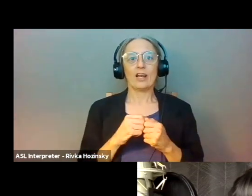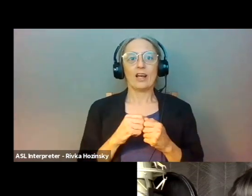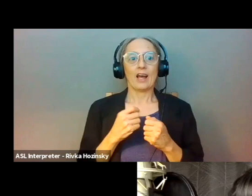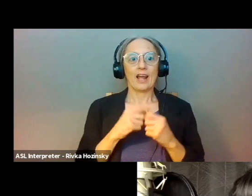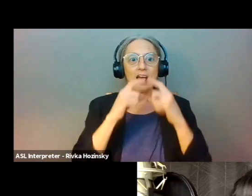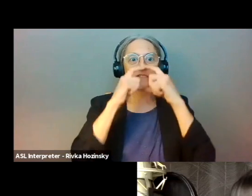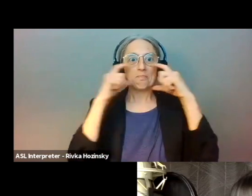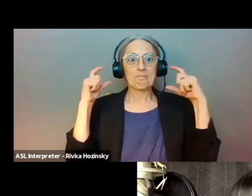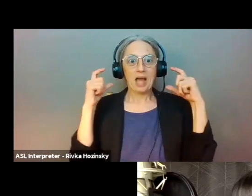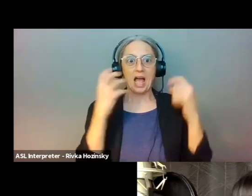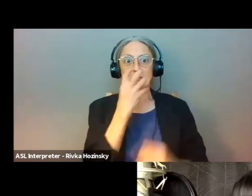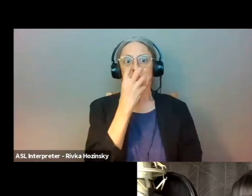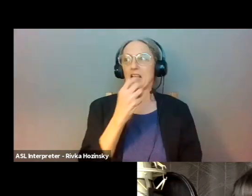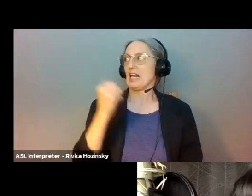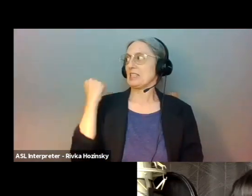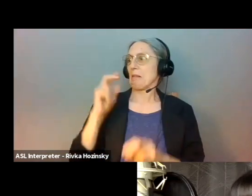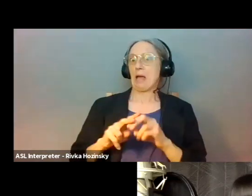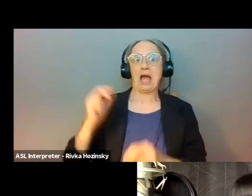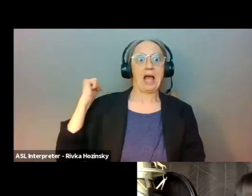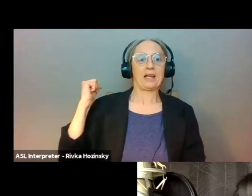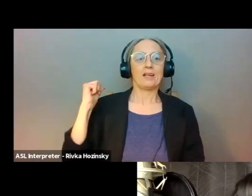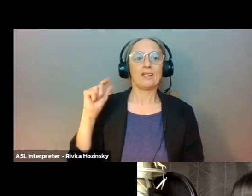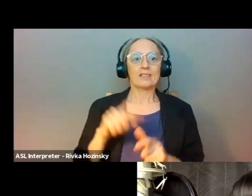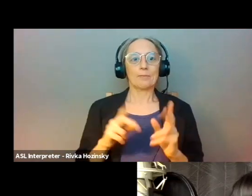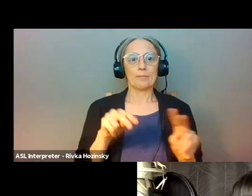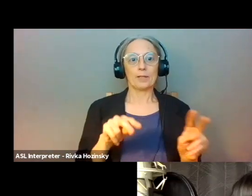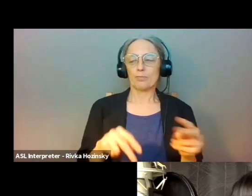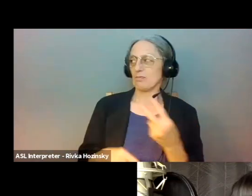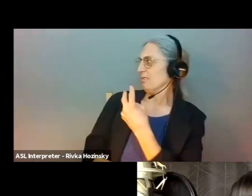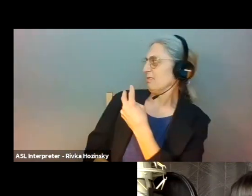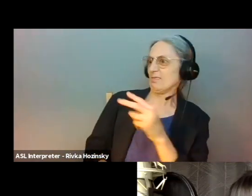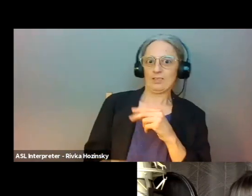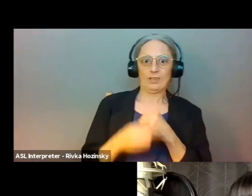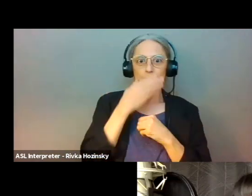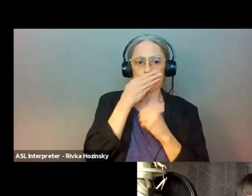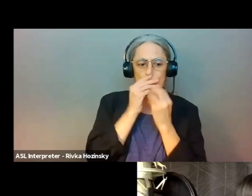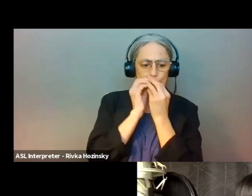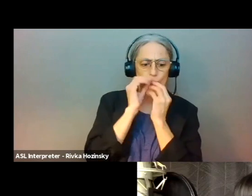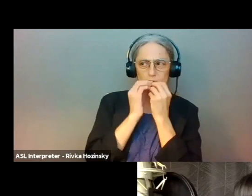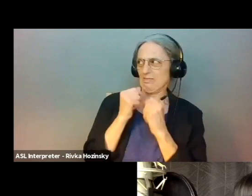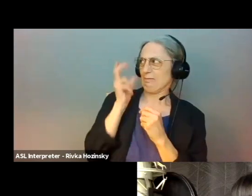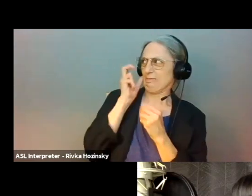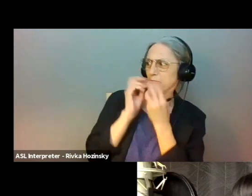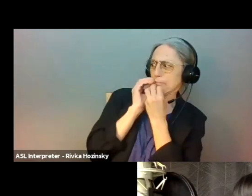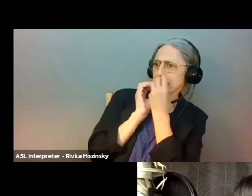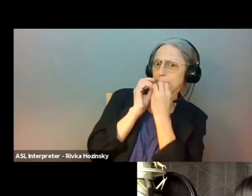And sometimes patrons do turn around to be like, what is this [muh muh muh] muffled sound that I'm hearing?